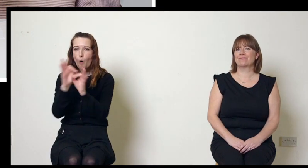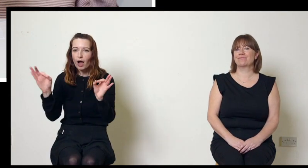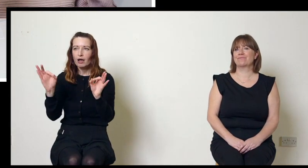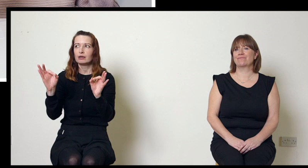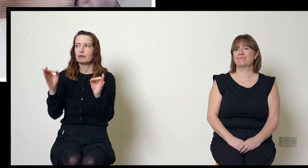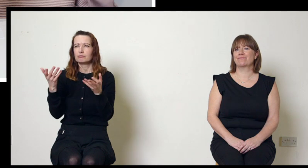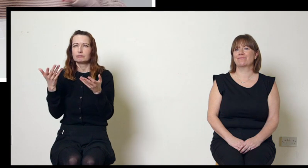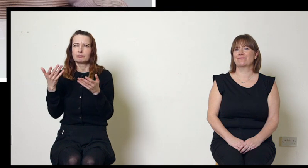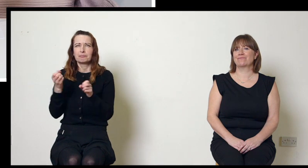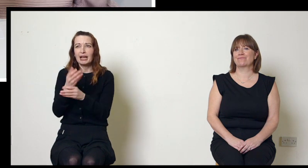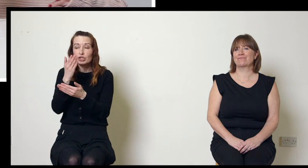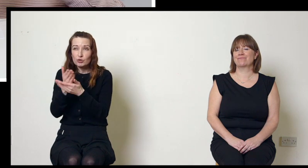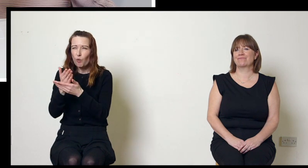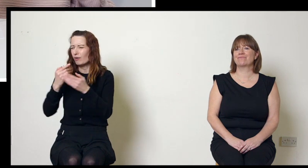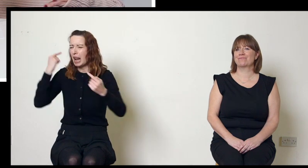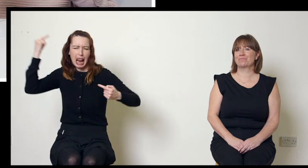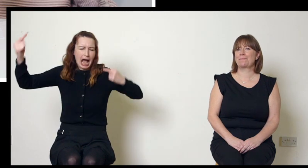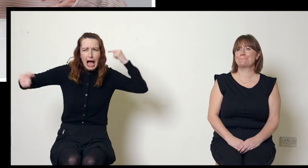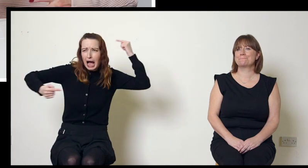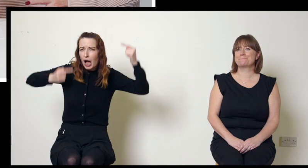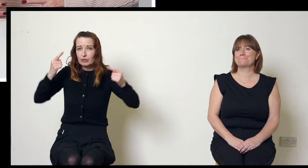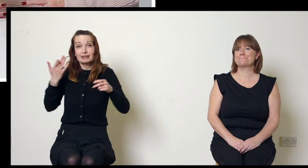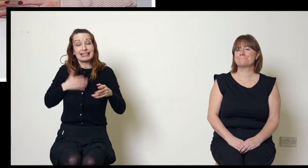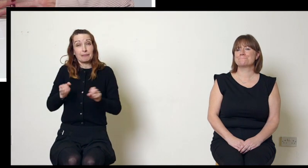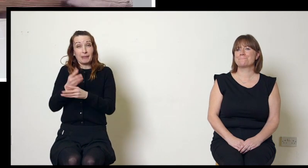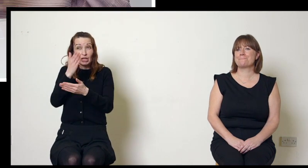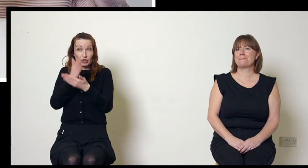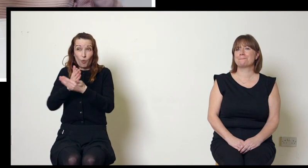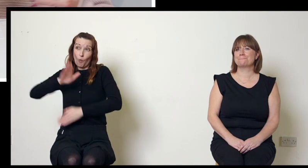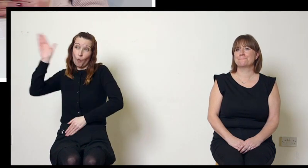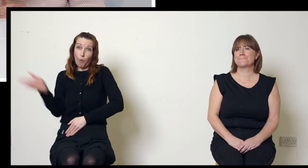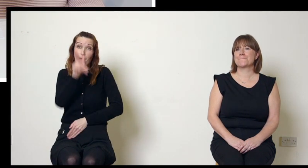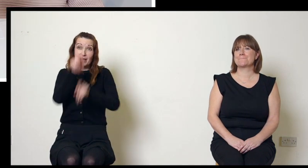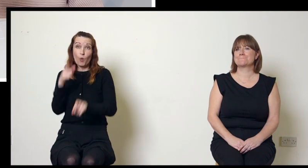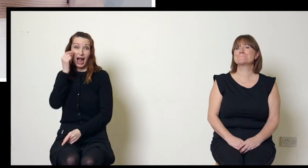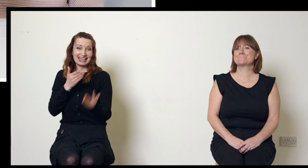So it's all about making it accessible and then all of a sudden people will start coming.